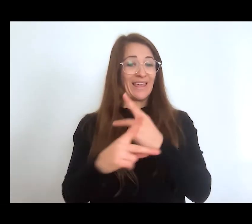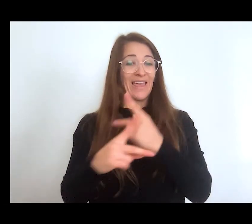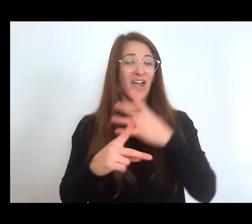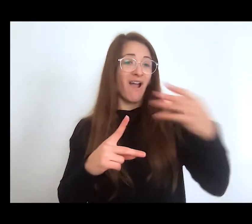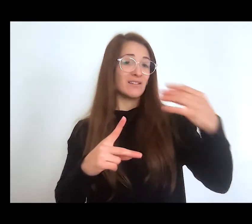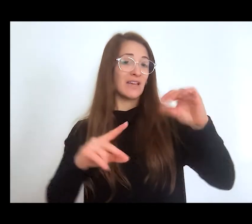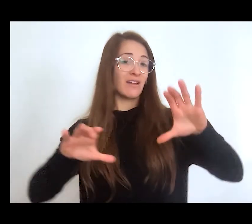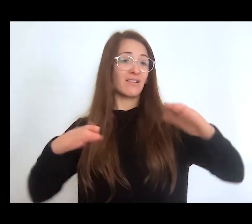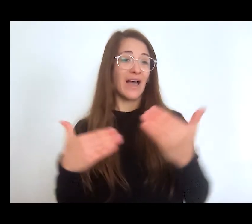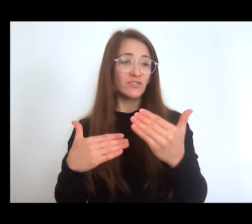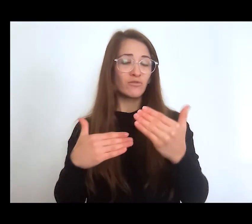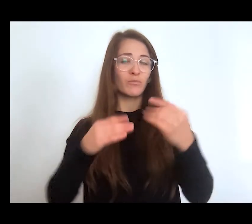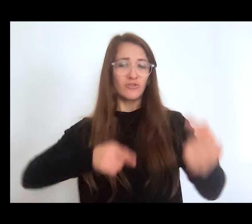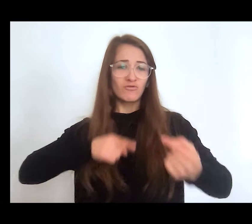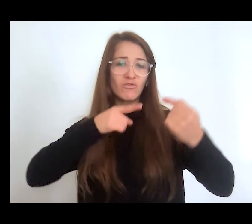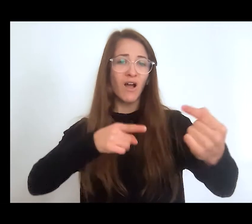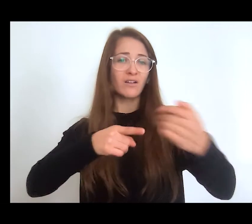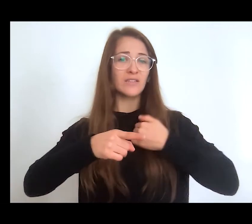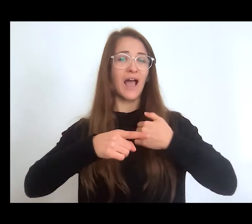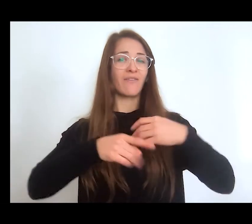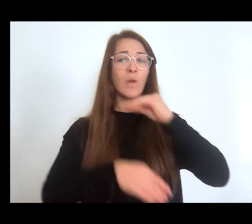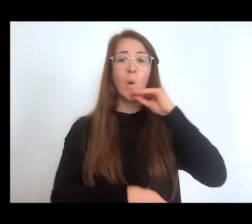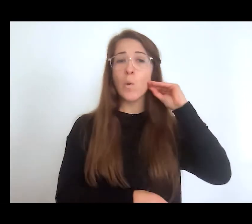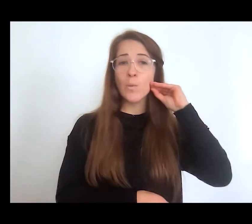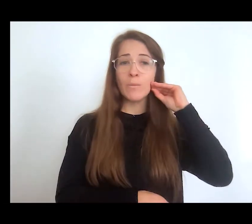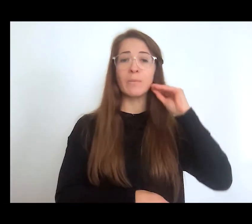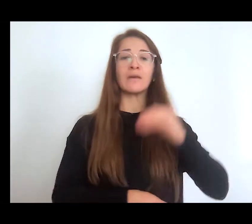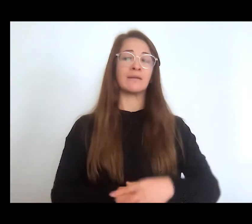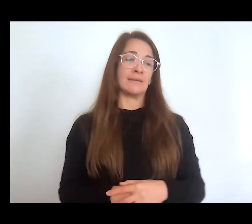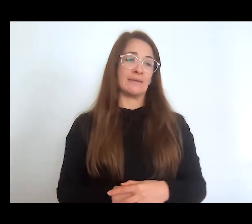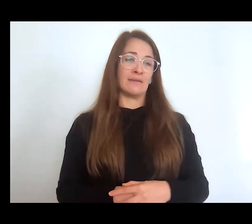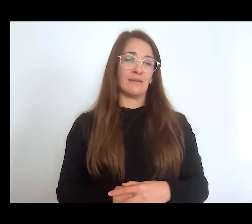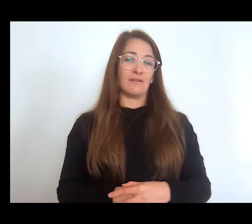KNOW, THE CARE THEY RECEIVE OUTSIDE OF THE CLASSROOM, THE STRUGGLES OUTSIDE OF THE